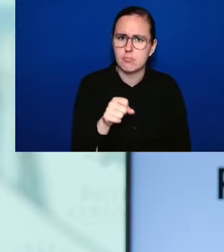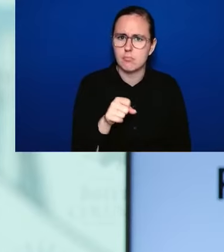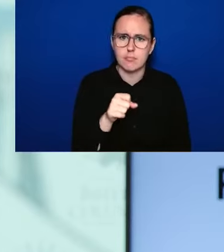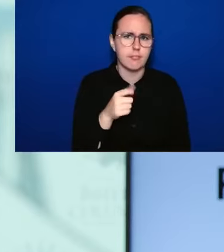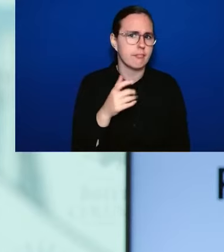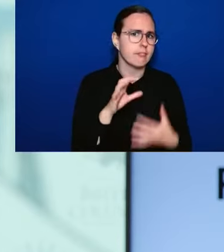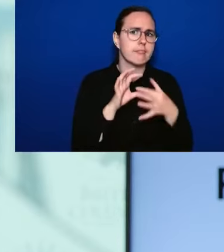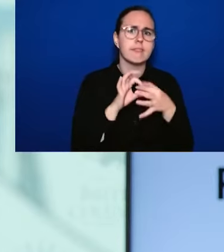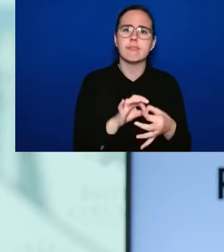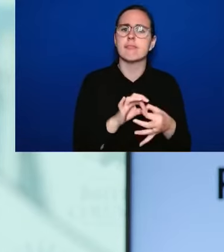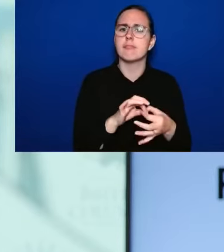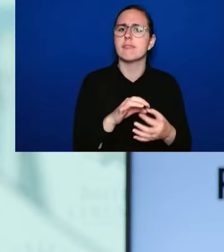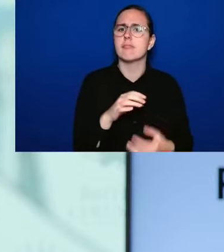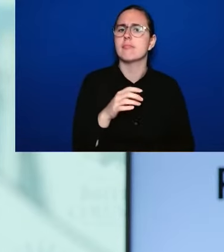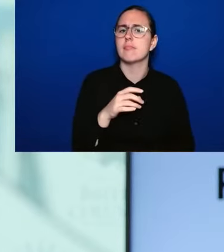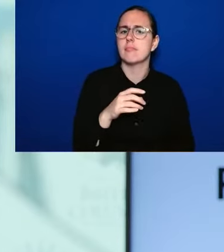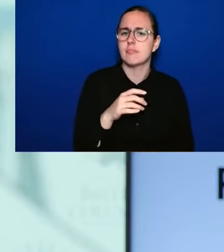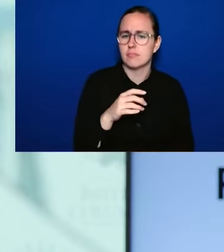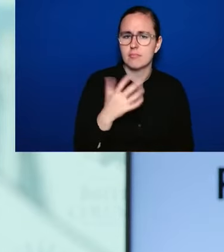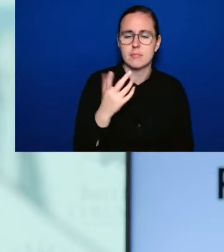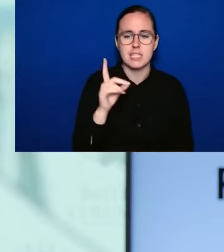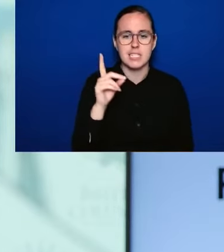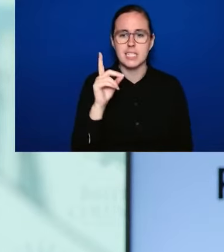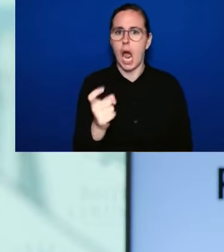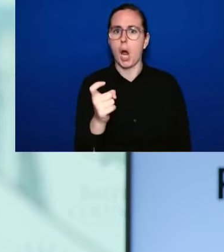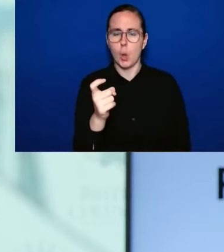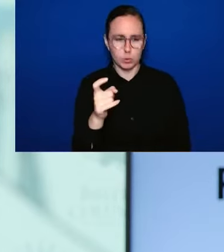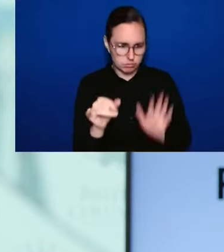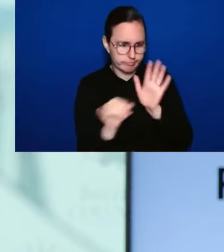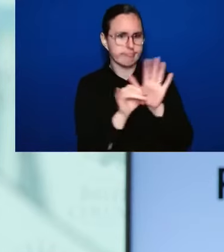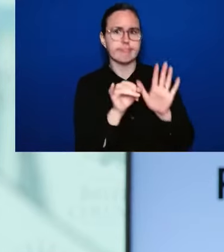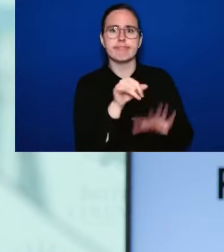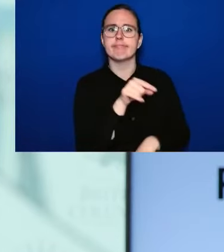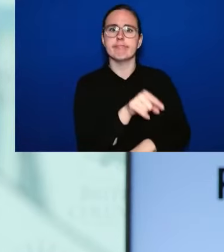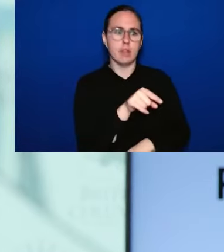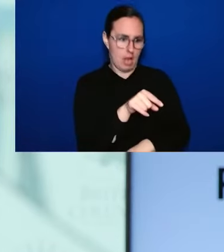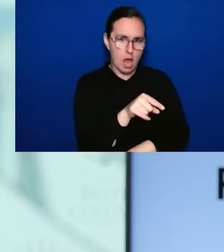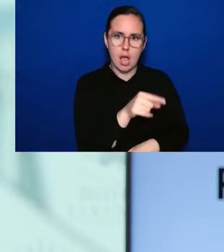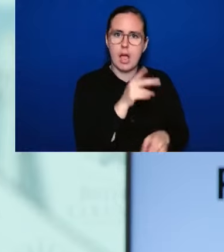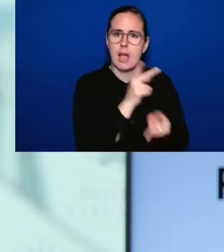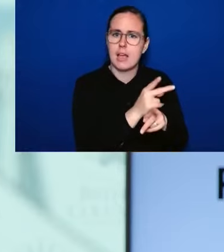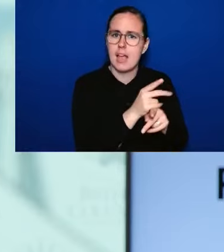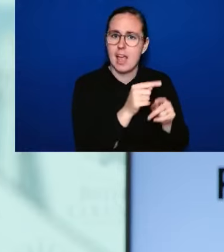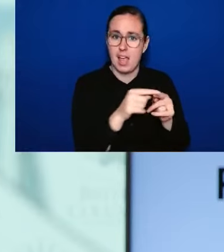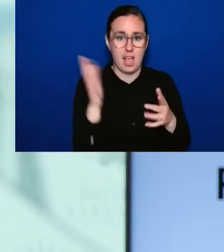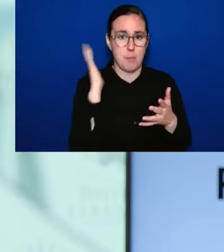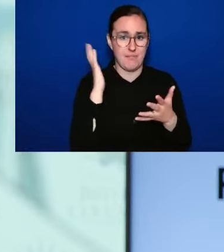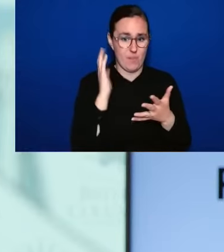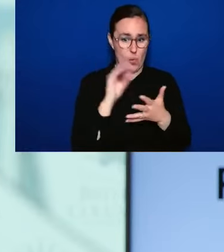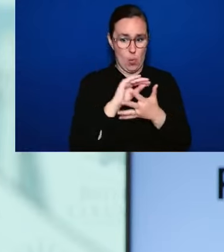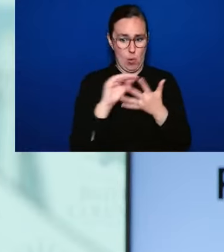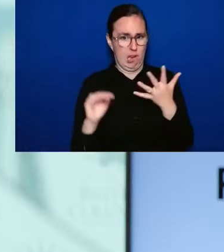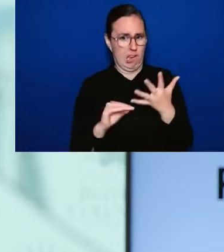last couple of days. NBC has gone from. Some of the worst in the country some of best in last